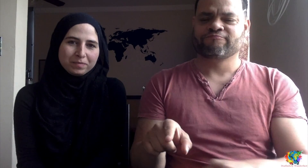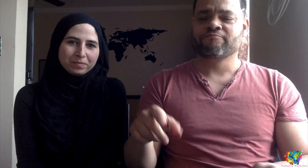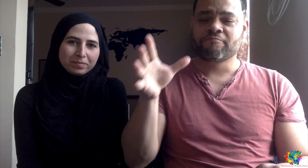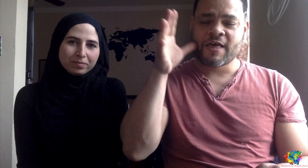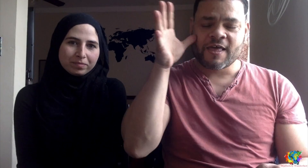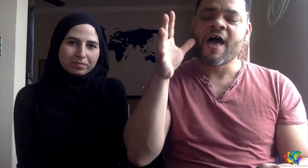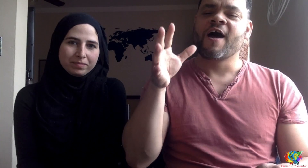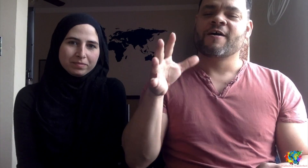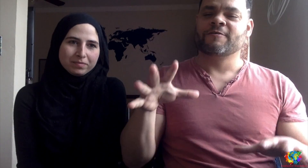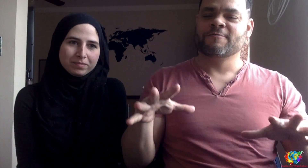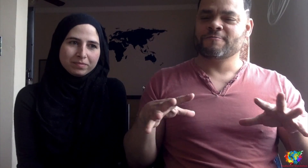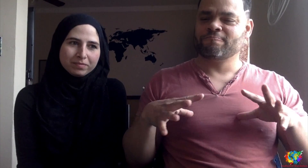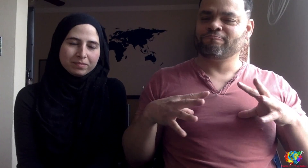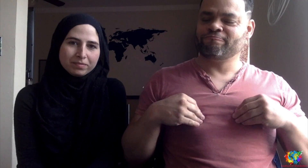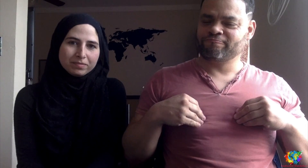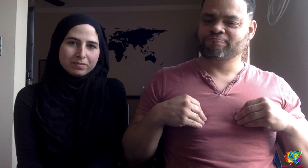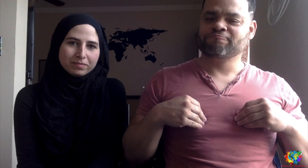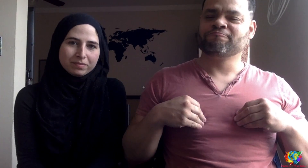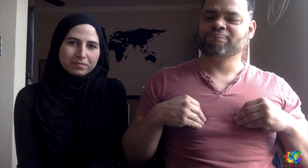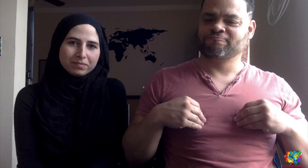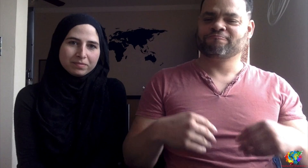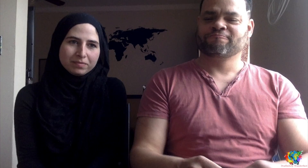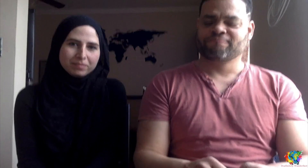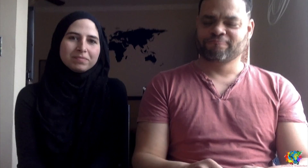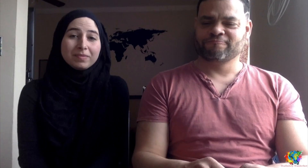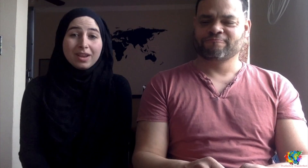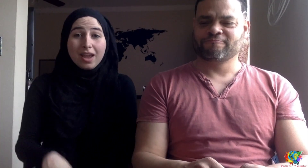Gregory: The parents became more accepting